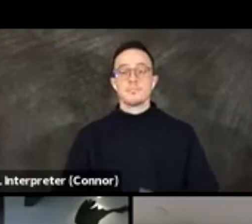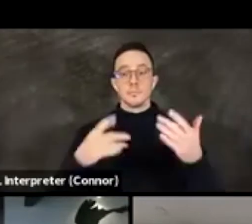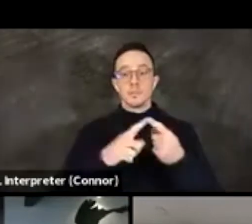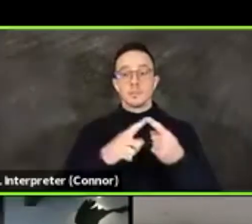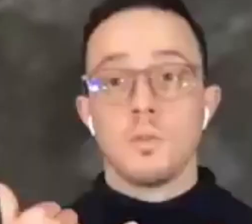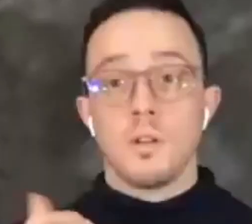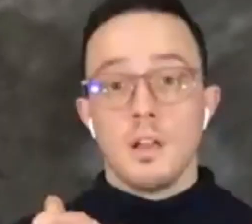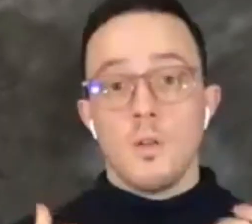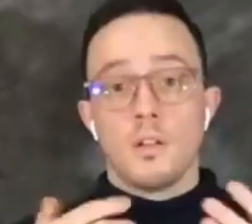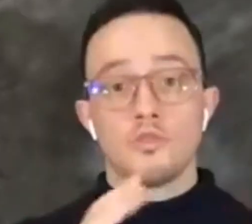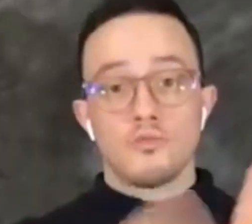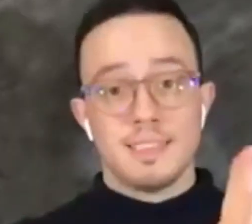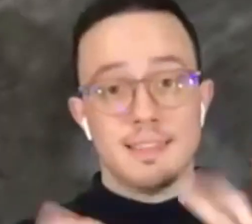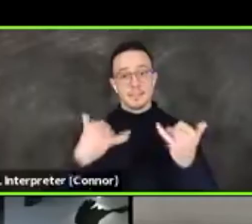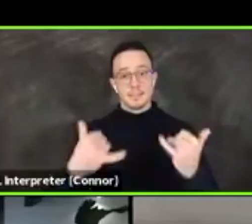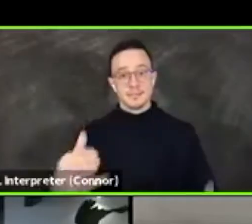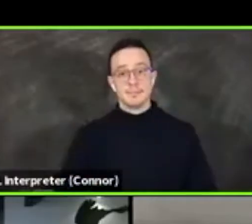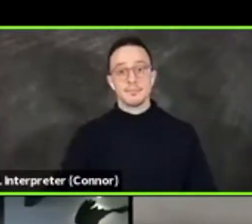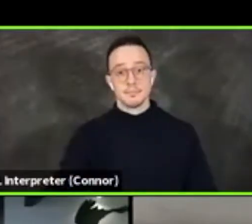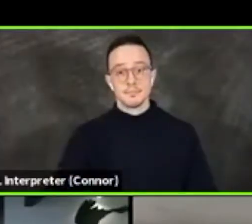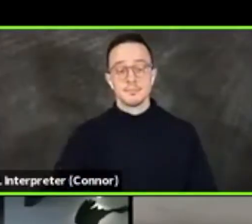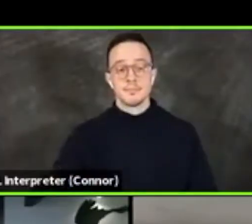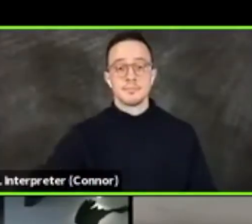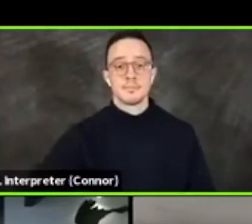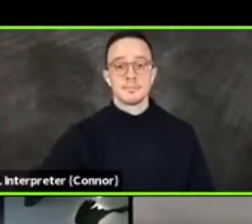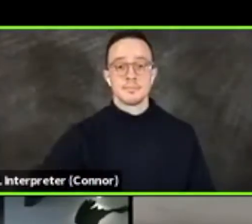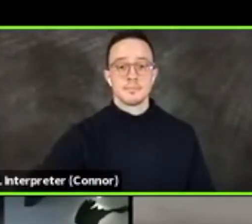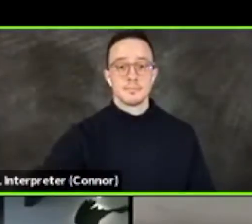AS OTHER PERFORMANCES EVEN THOUGH ALL DANCE COMES FROM US AND WE FIGHT APPROPRIATION AND